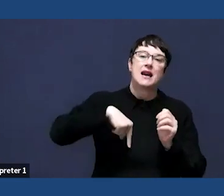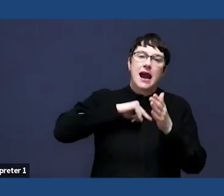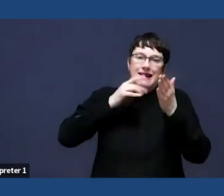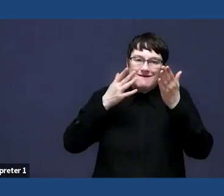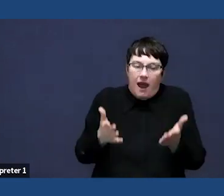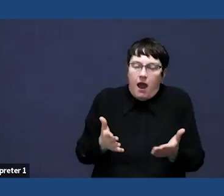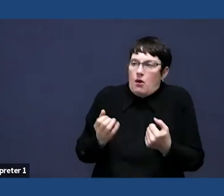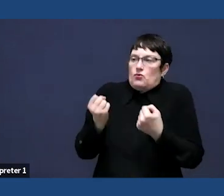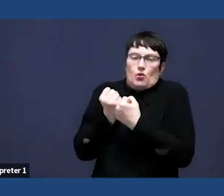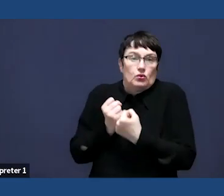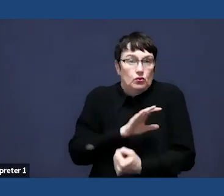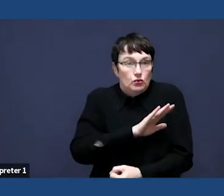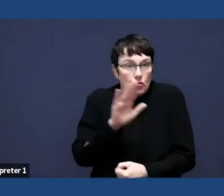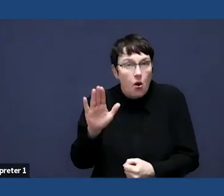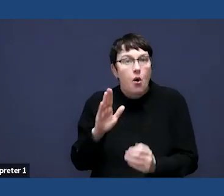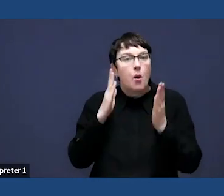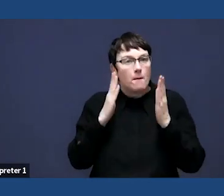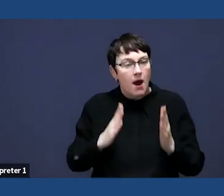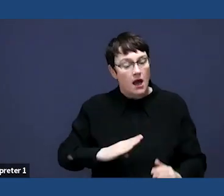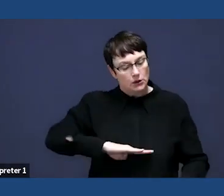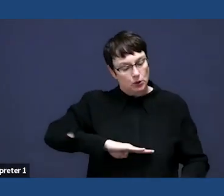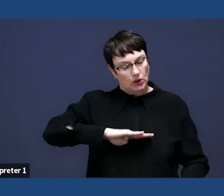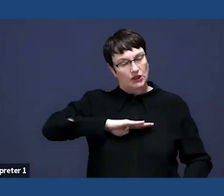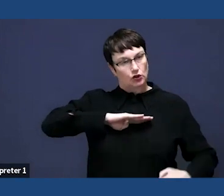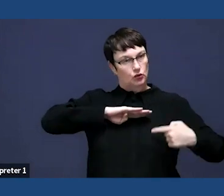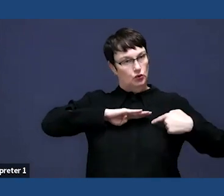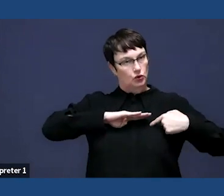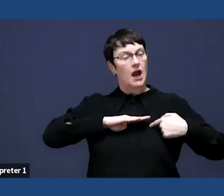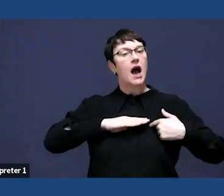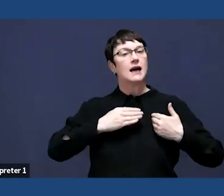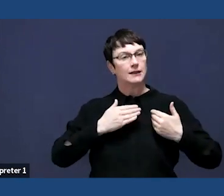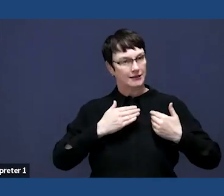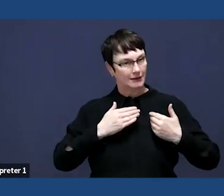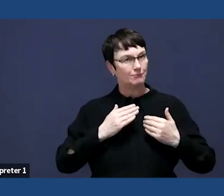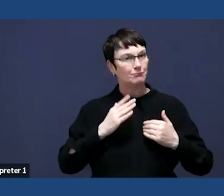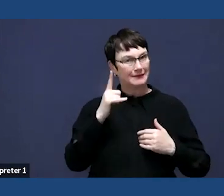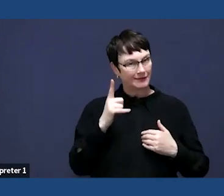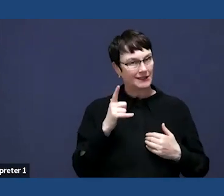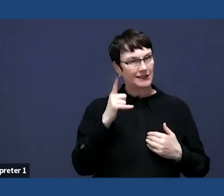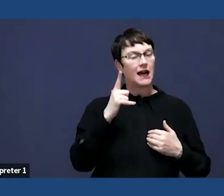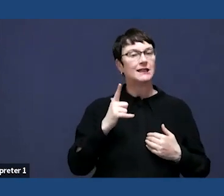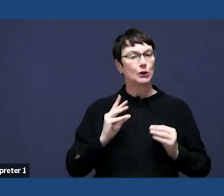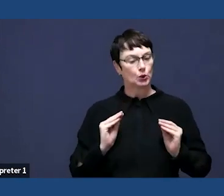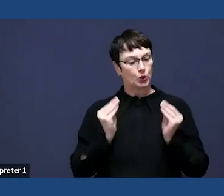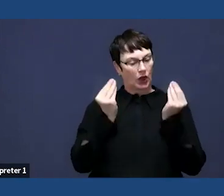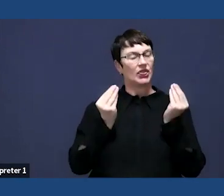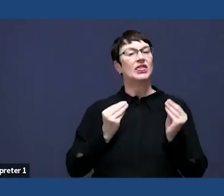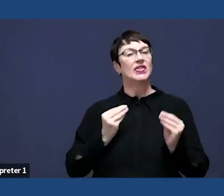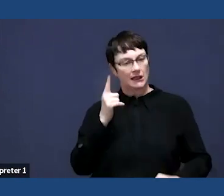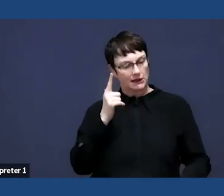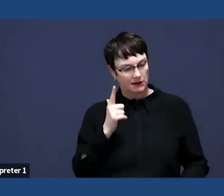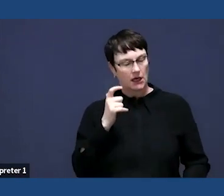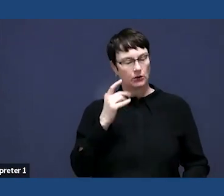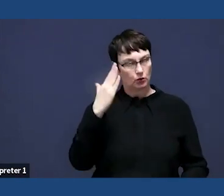So we need to start when we're very young about what does it mean to look ahead so that